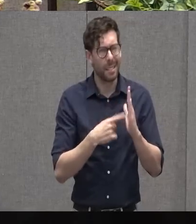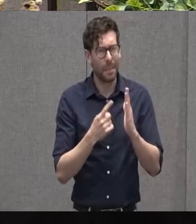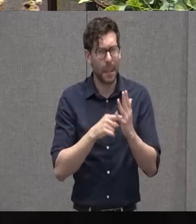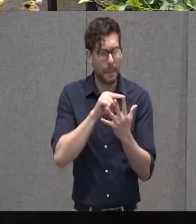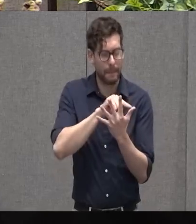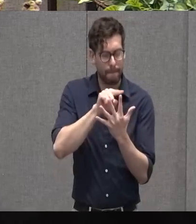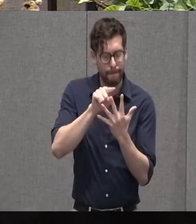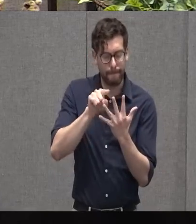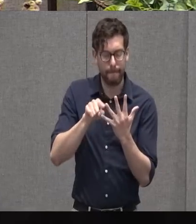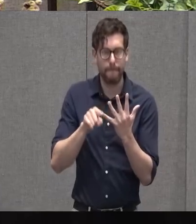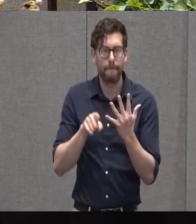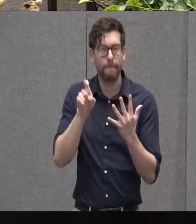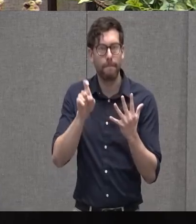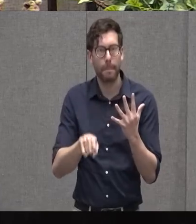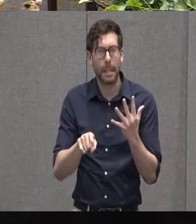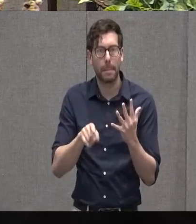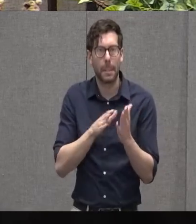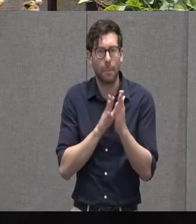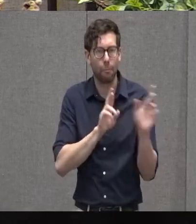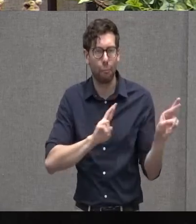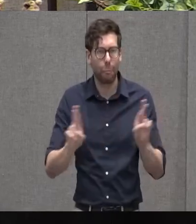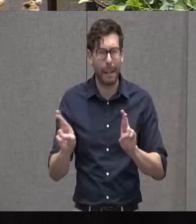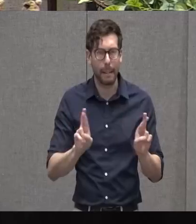This time, I'm gonna count by twos again.